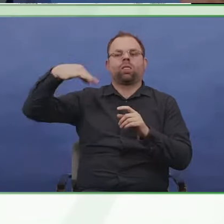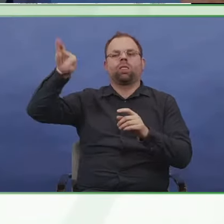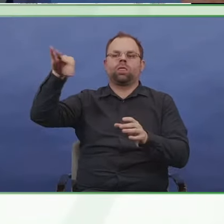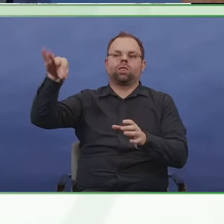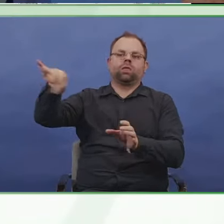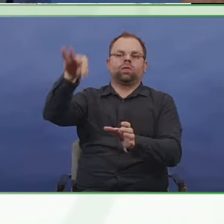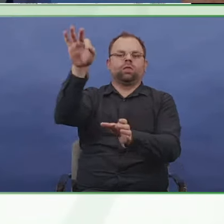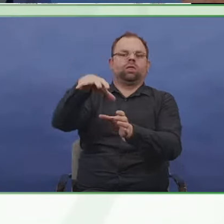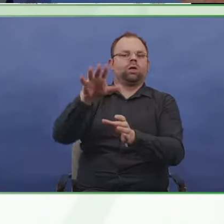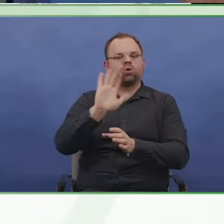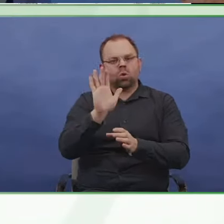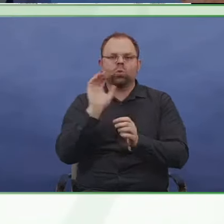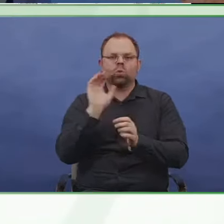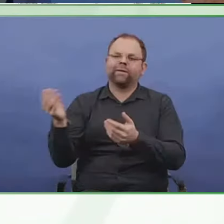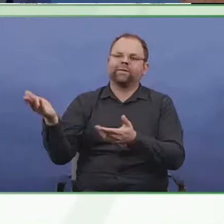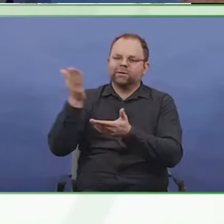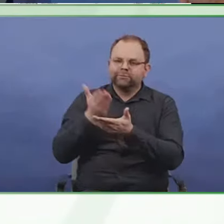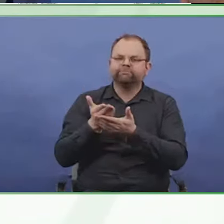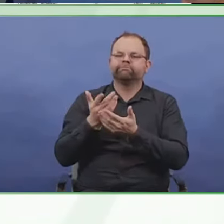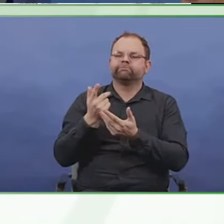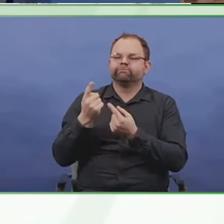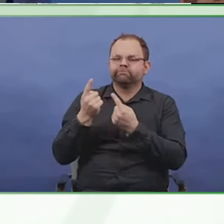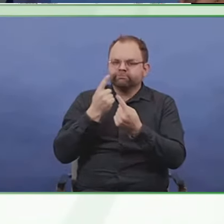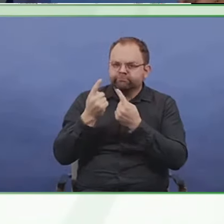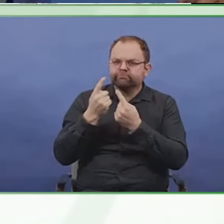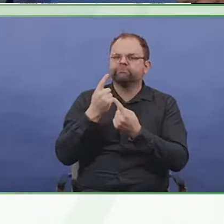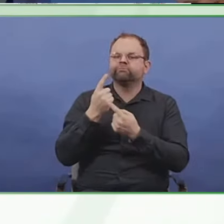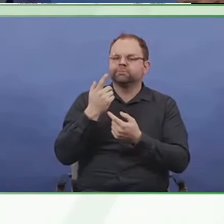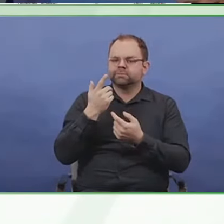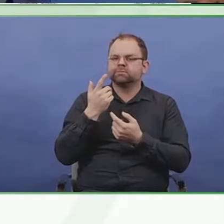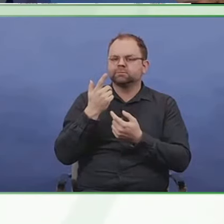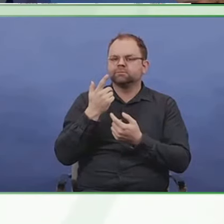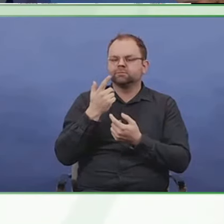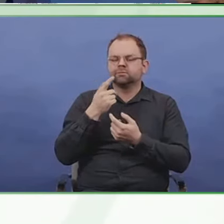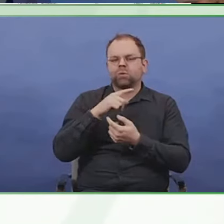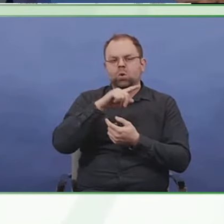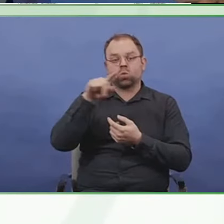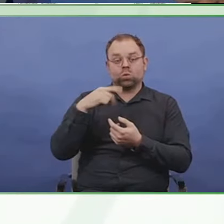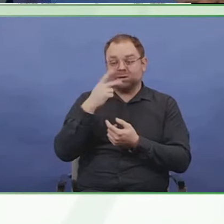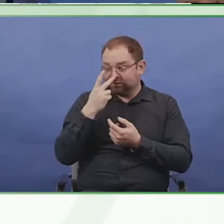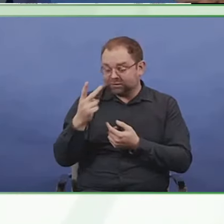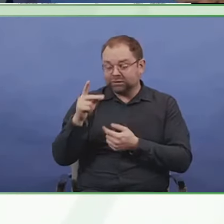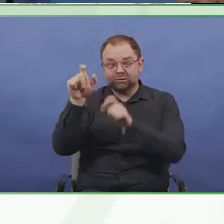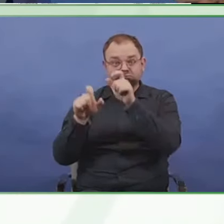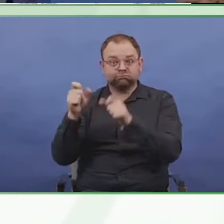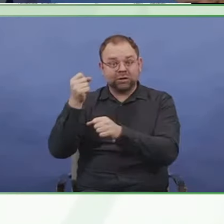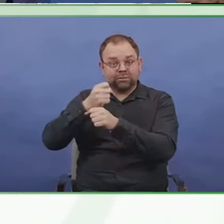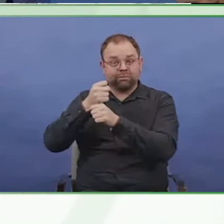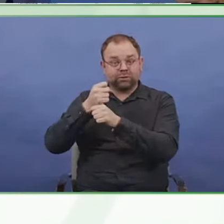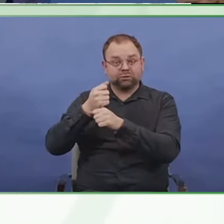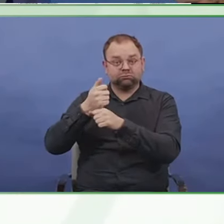Another thing we want to help with is munication. It is something that we happened to be very good at, we are very